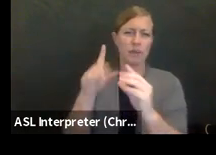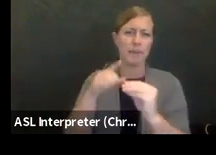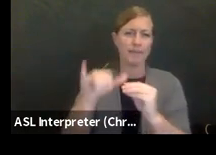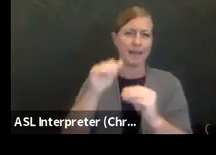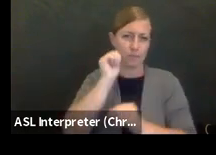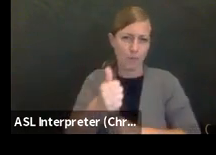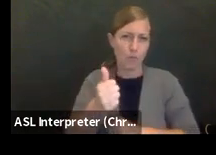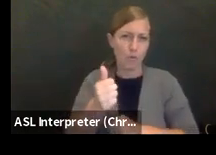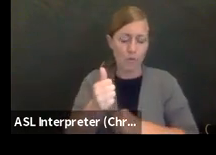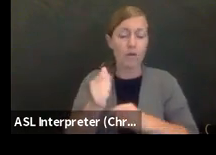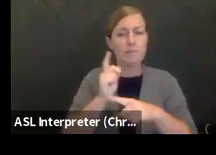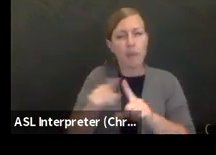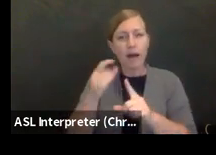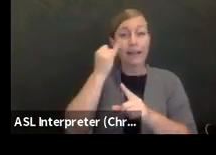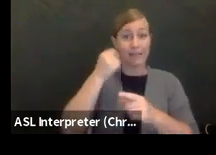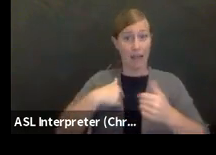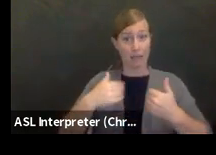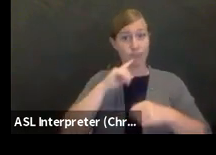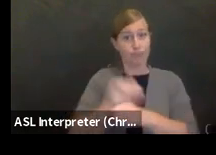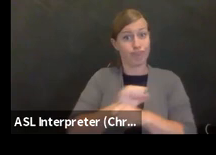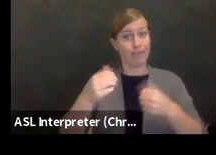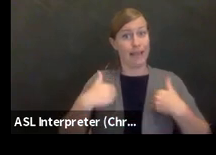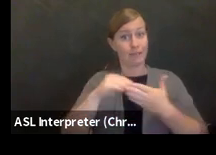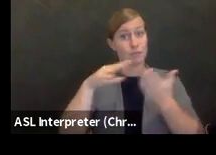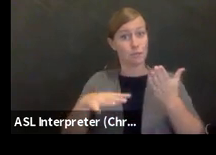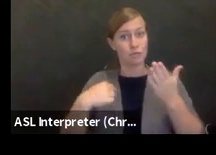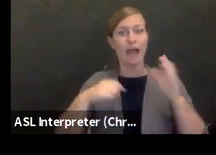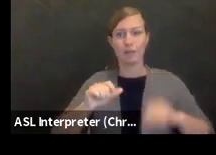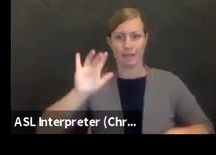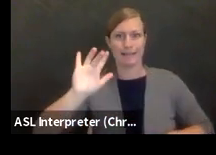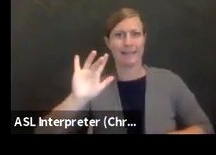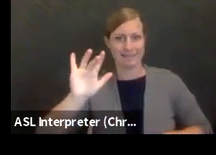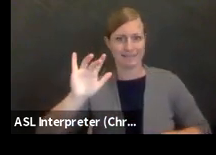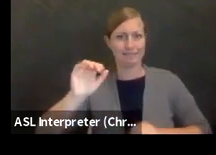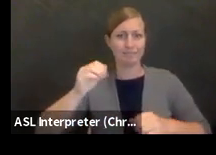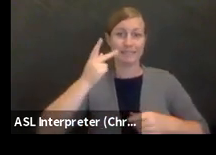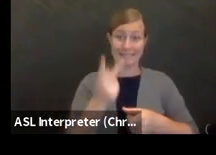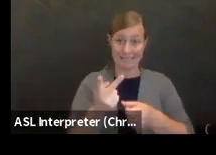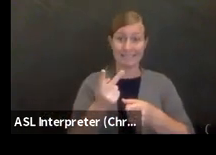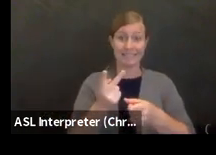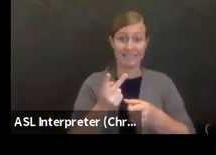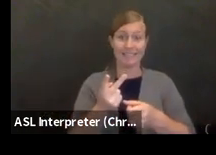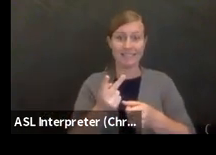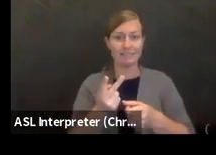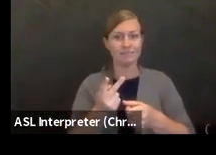ESD 112-- Kristina Wambold: But if I actually had students in here. I could click View progress and I could see my student Catherine here.